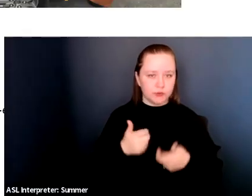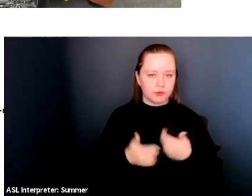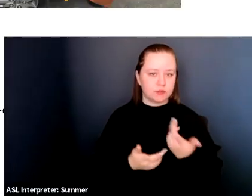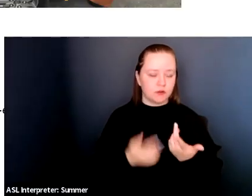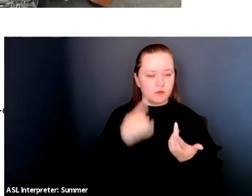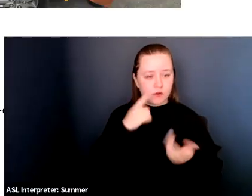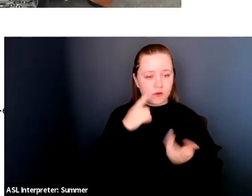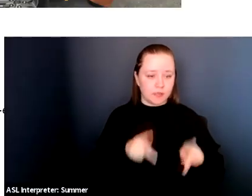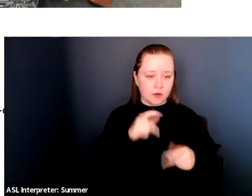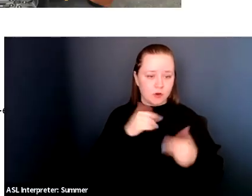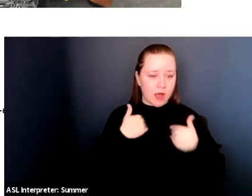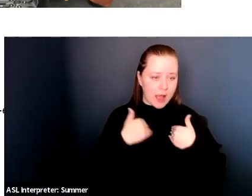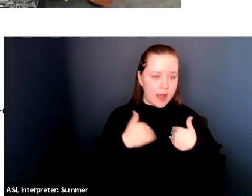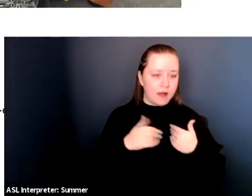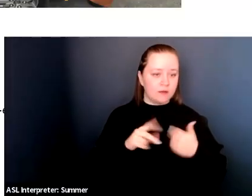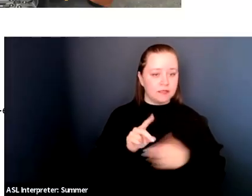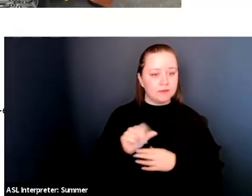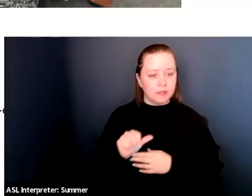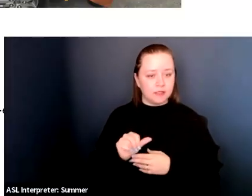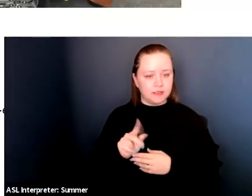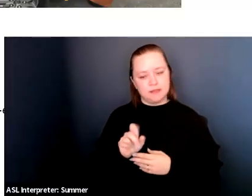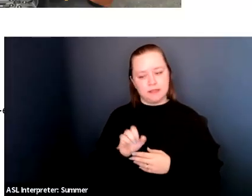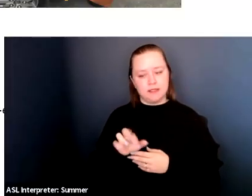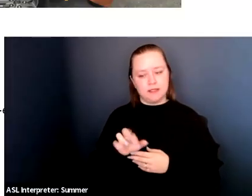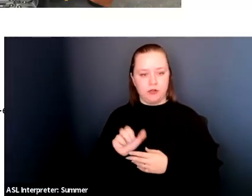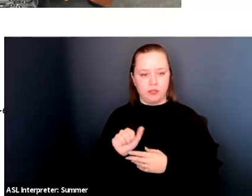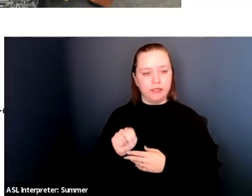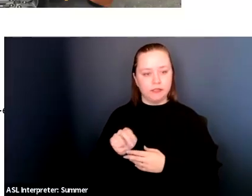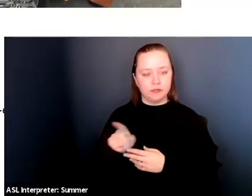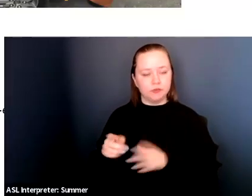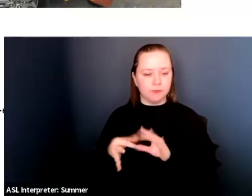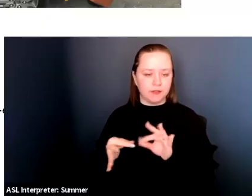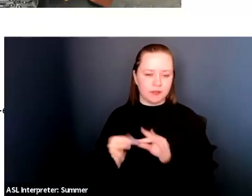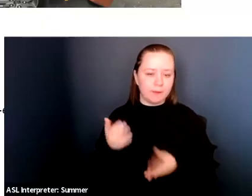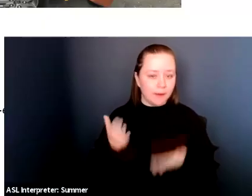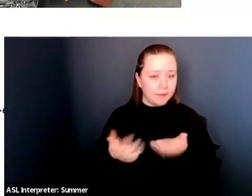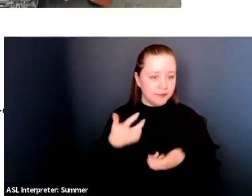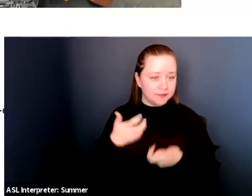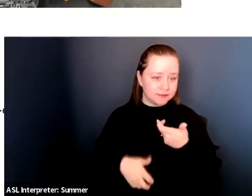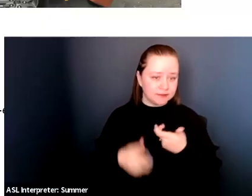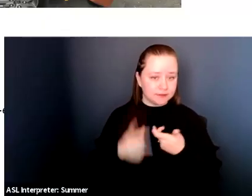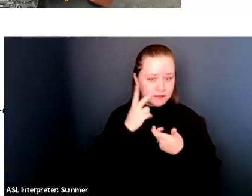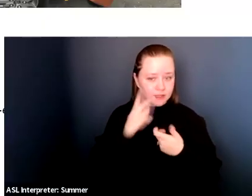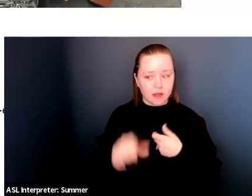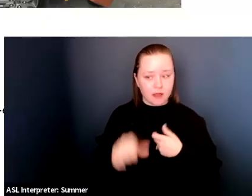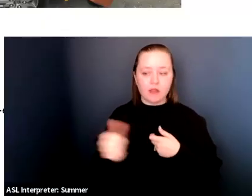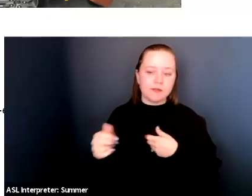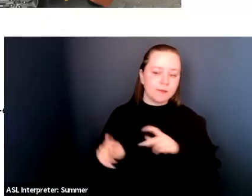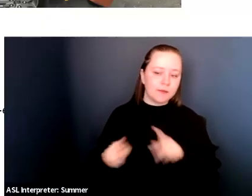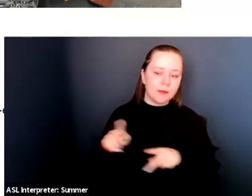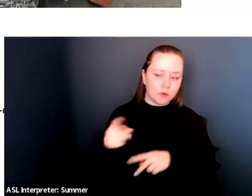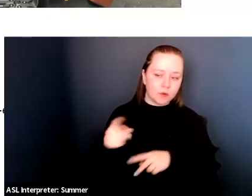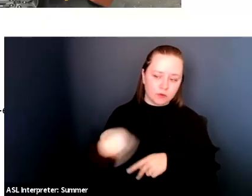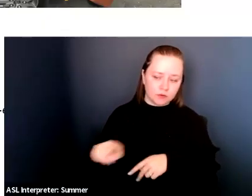disabilities as Kieran talked about, it may be difficult to see other individuals around you that are making the same decisions,